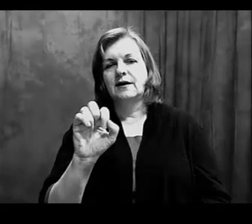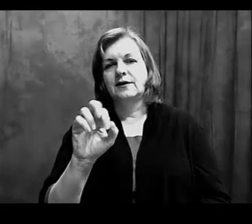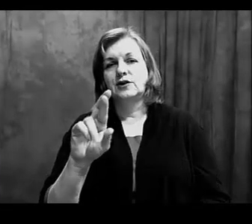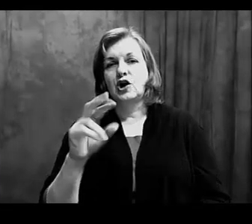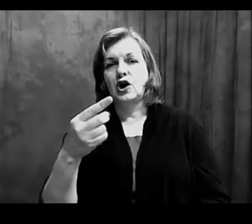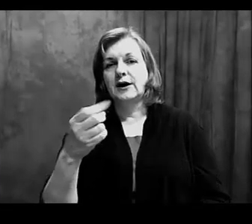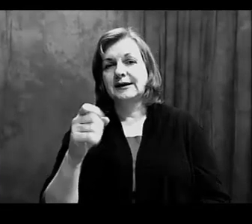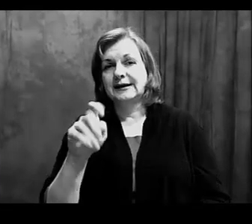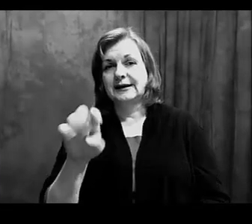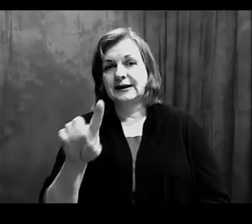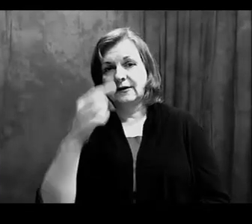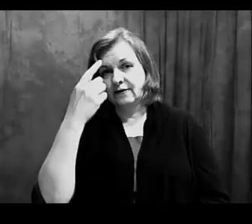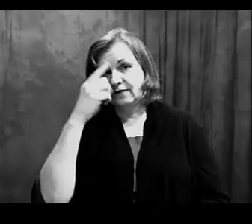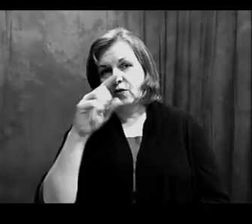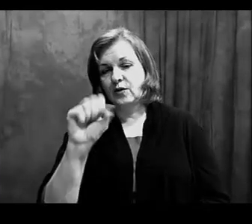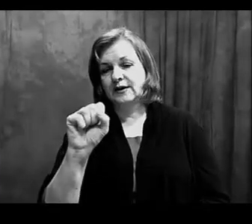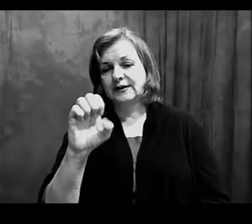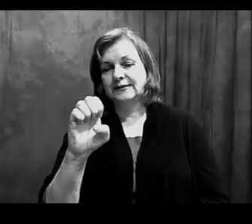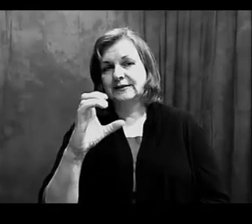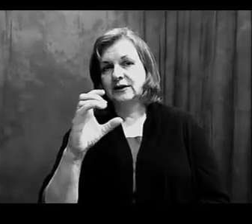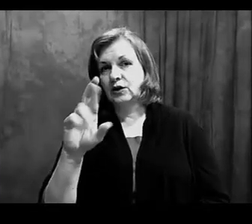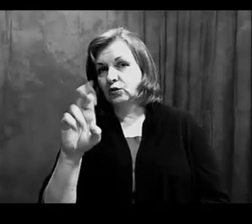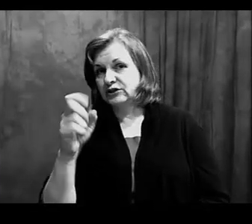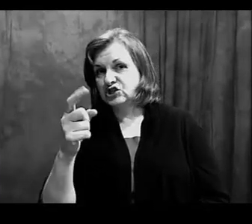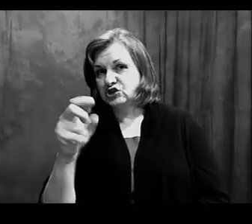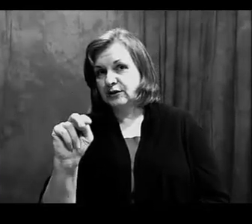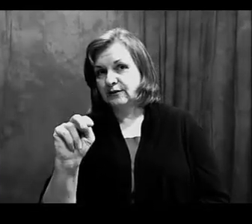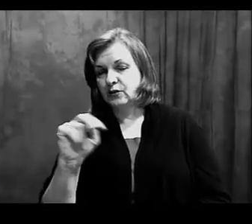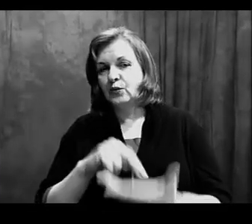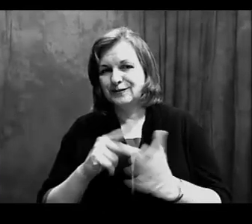they are targeted for secretion we said